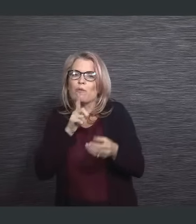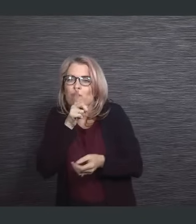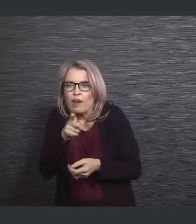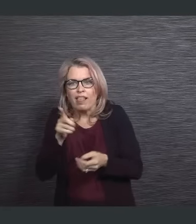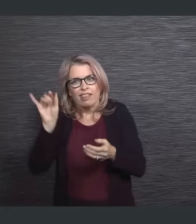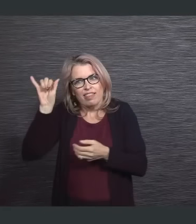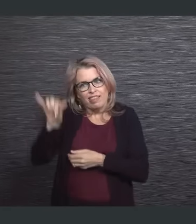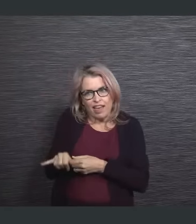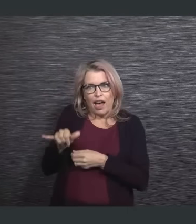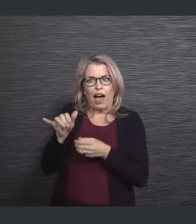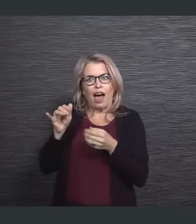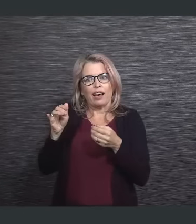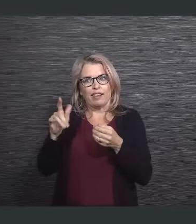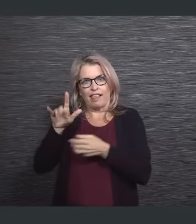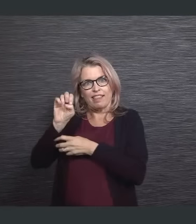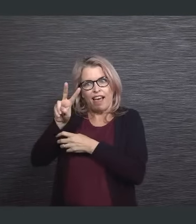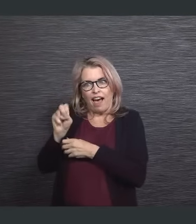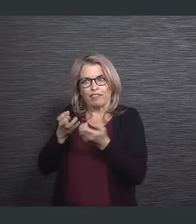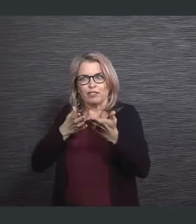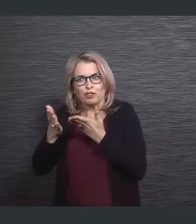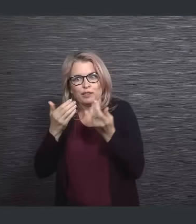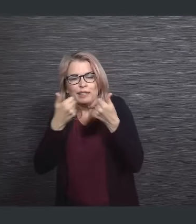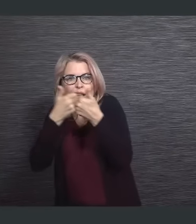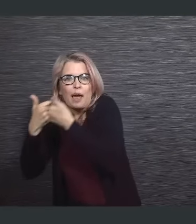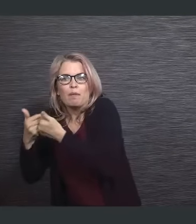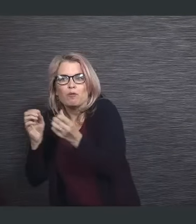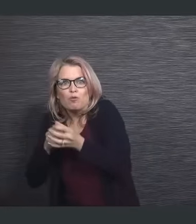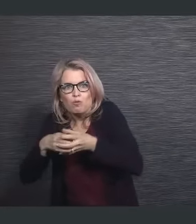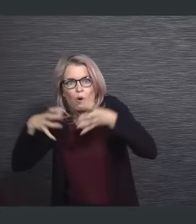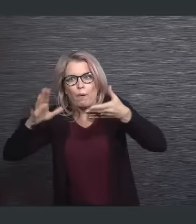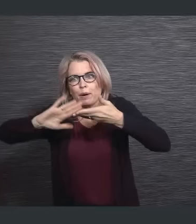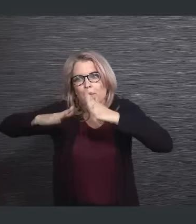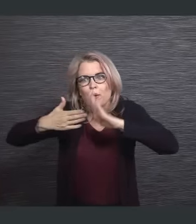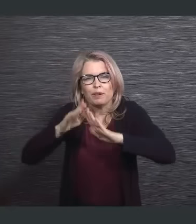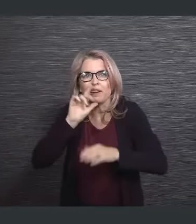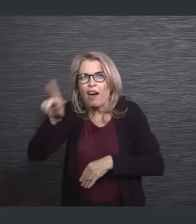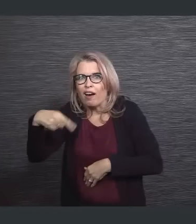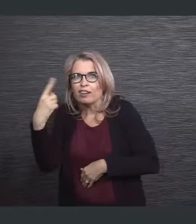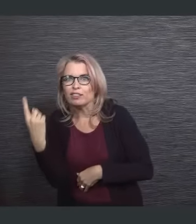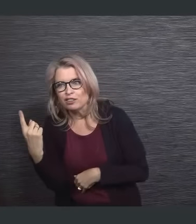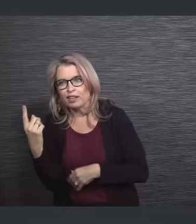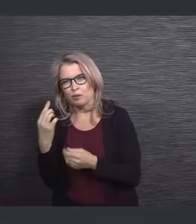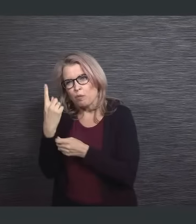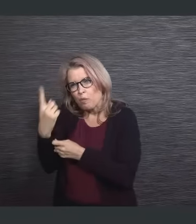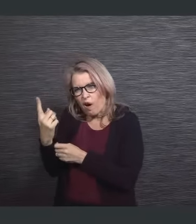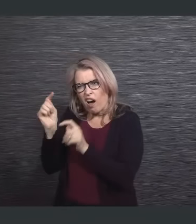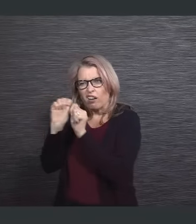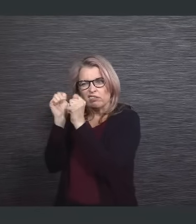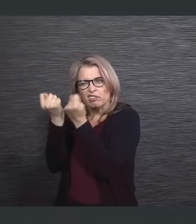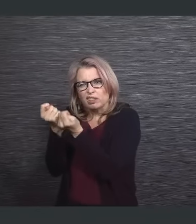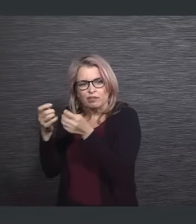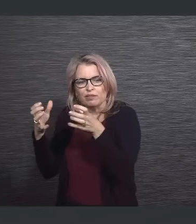and evolving a game and a universe alongside that community. It's not just the dev team coming up with our ideas,